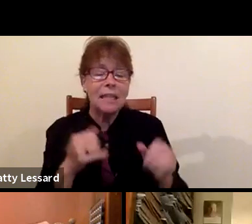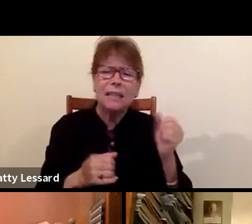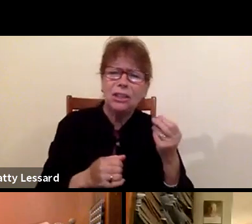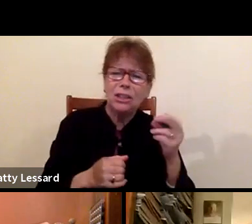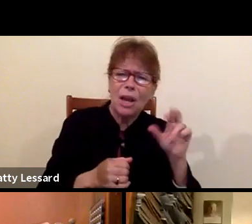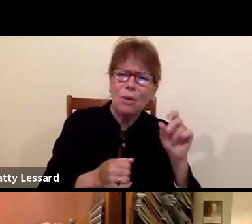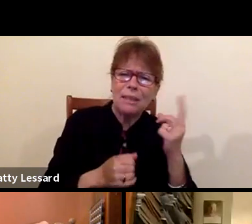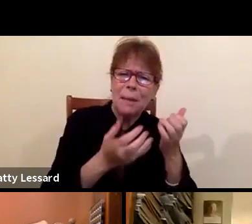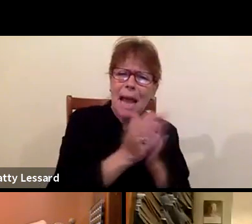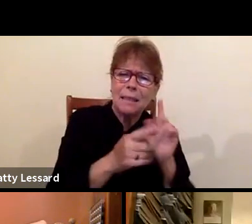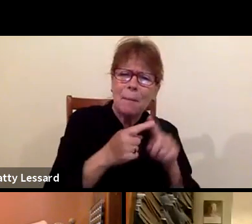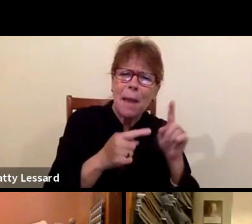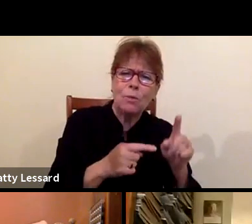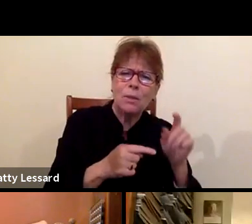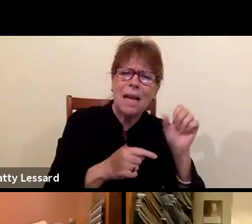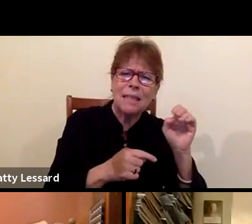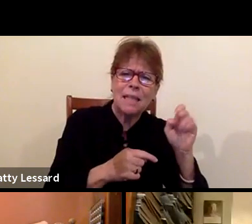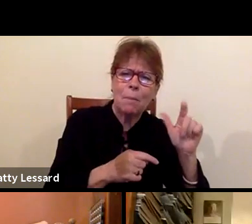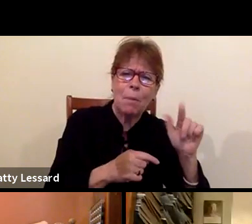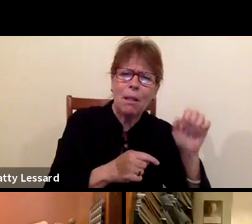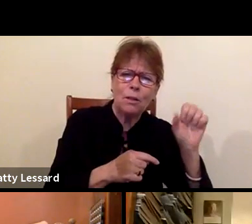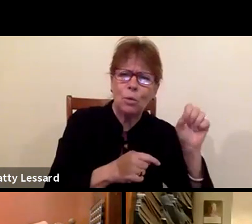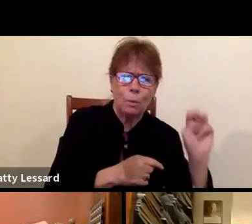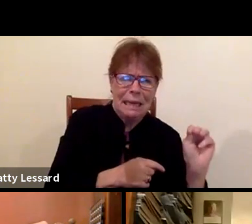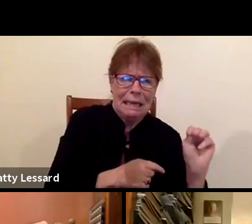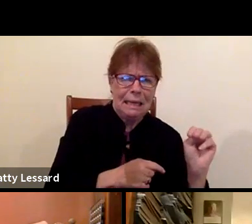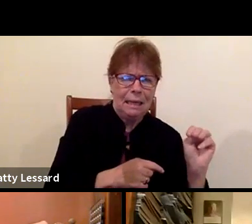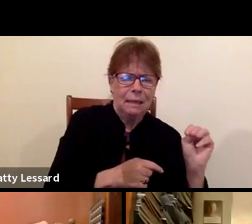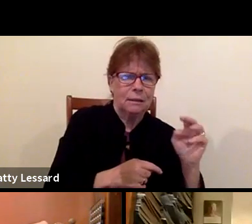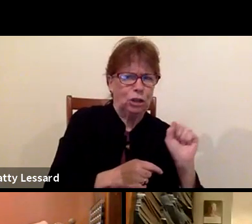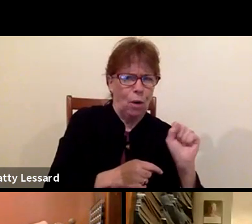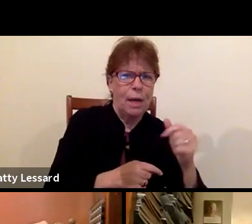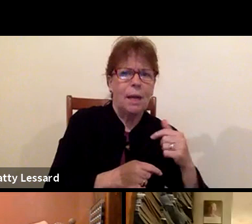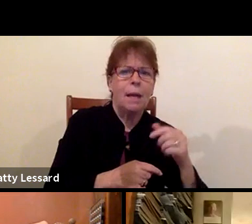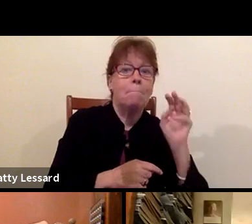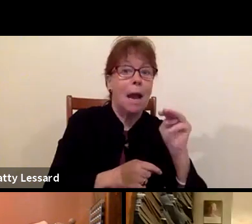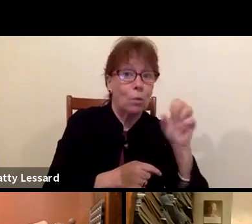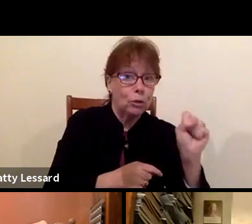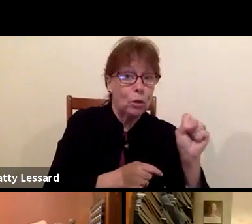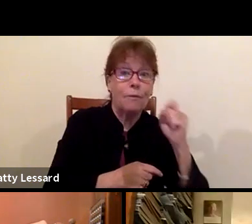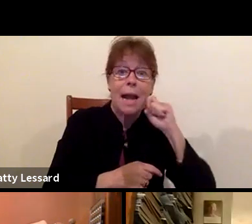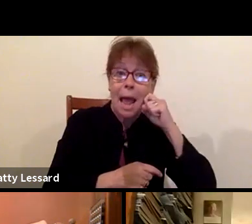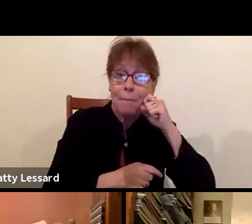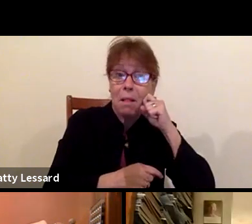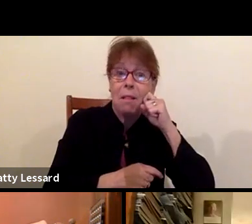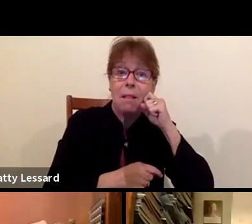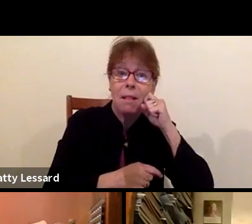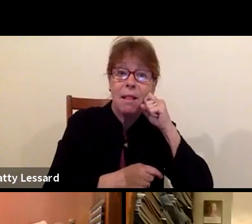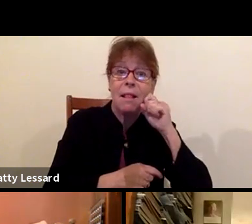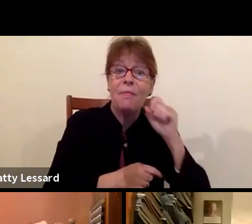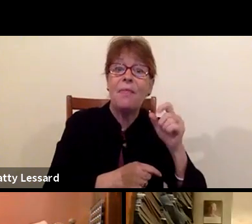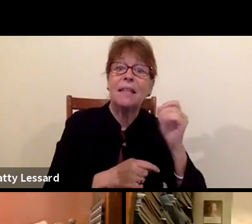opposed to companies who did not. ≫ Nancy: Cool. Any final comments from don?